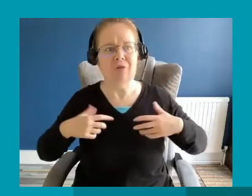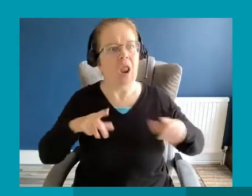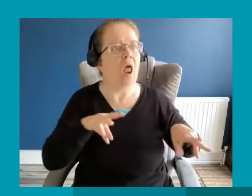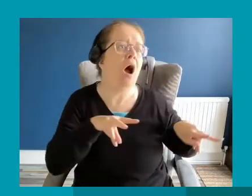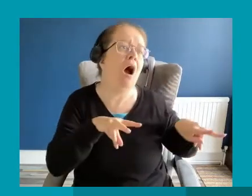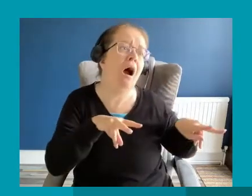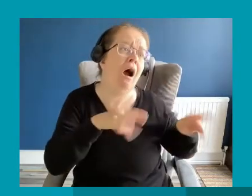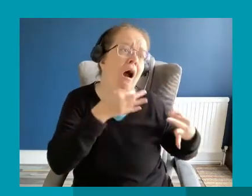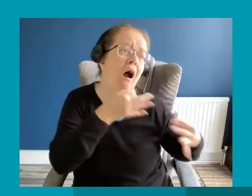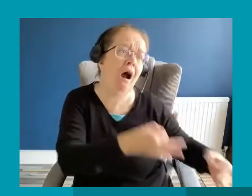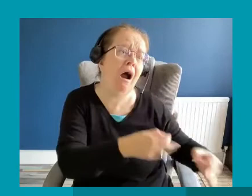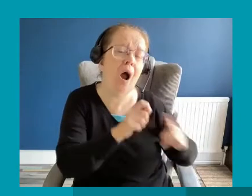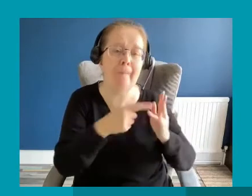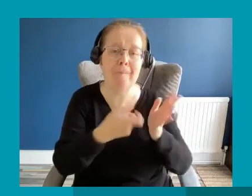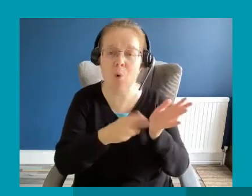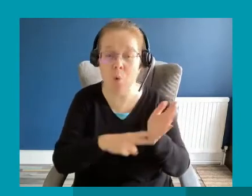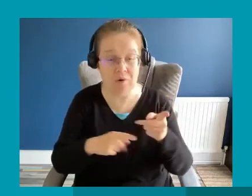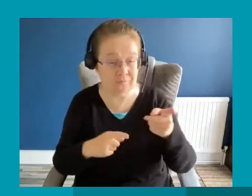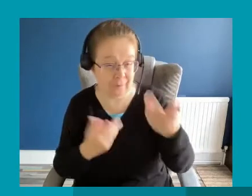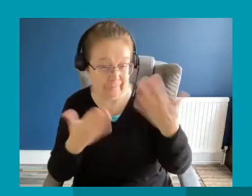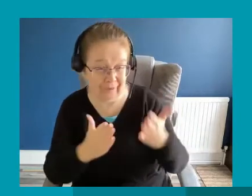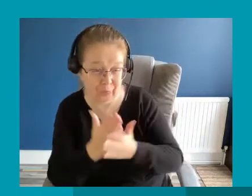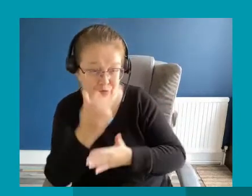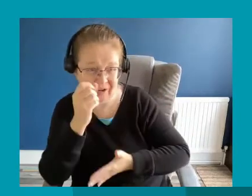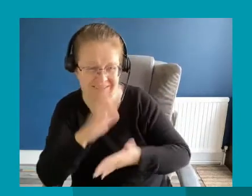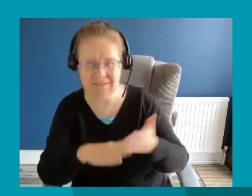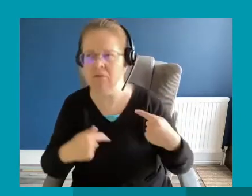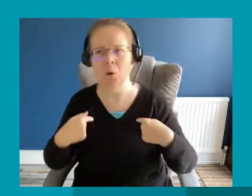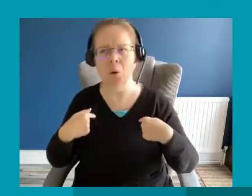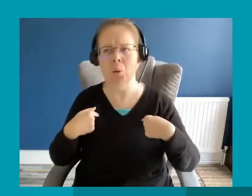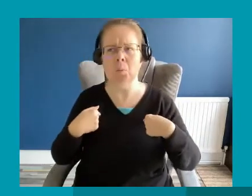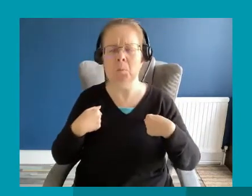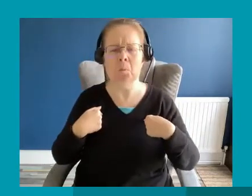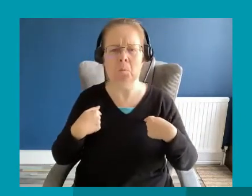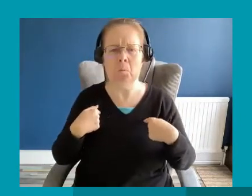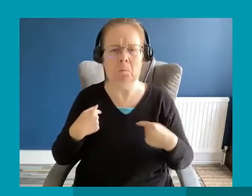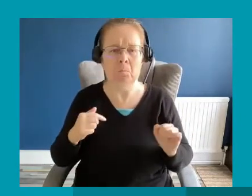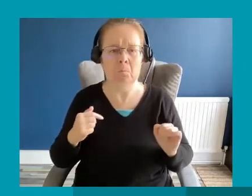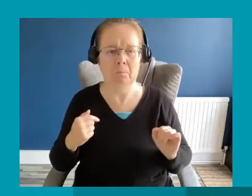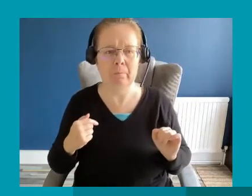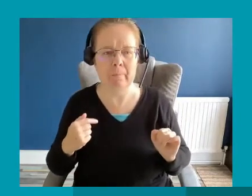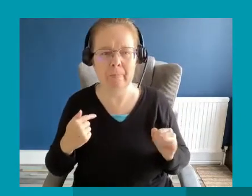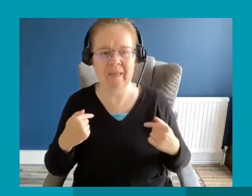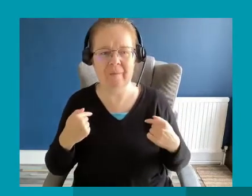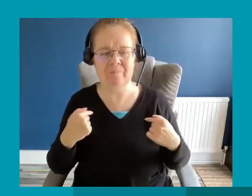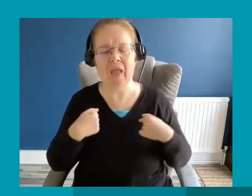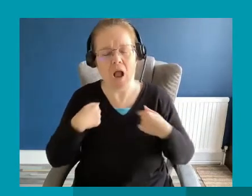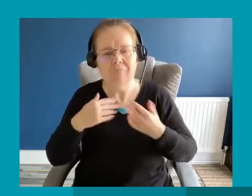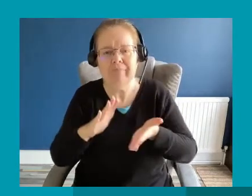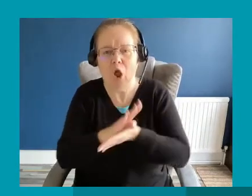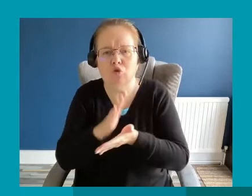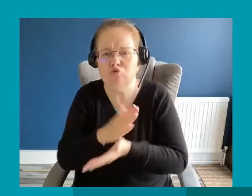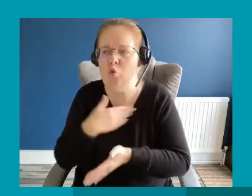Toby, have you had any experiences, Oh yeah, all the time. So I live in the Lake District. I do enjoy going out and walking